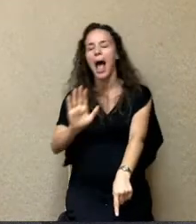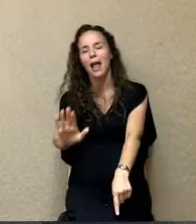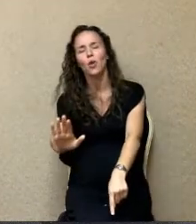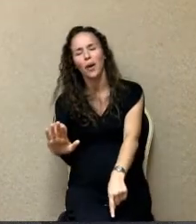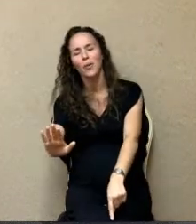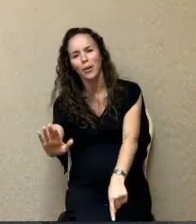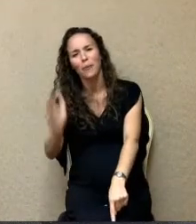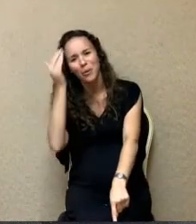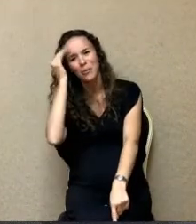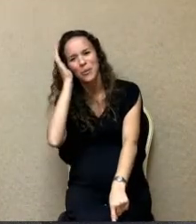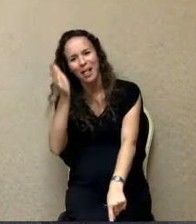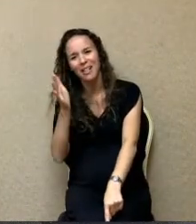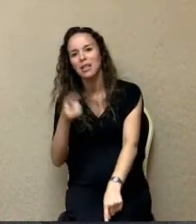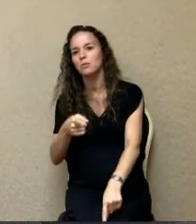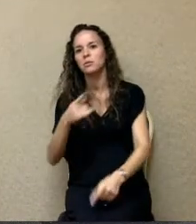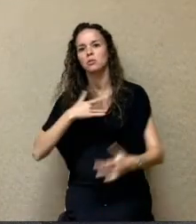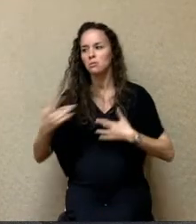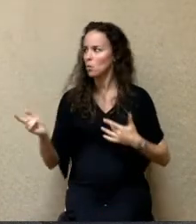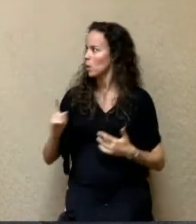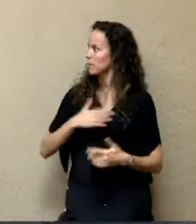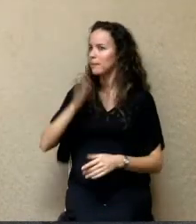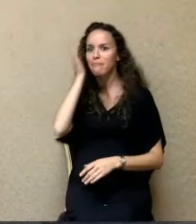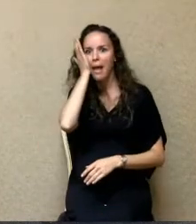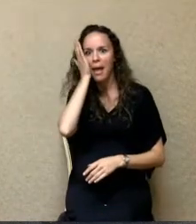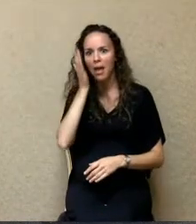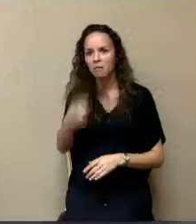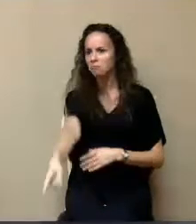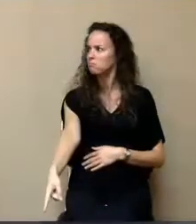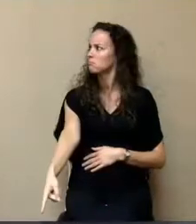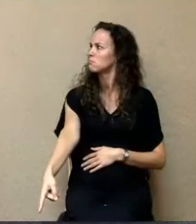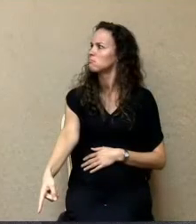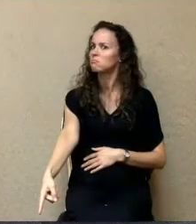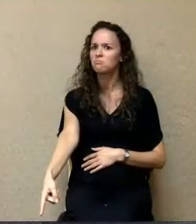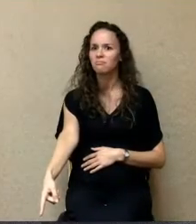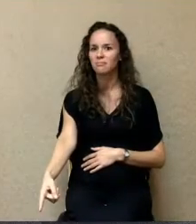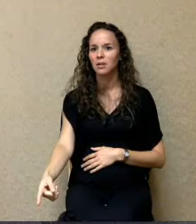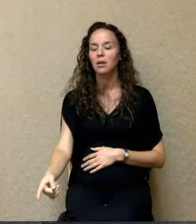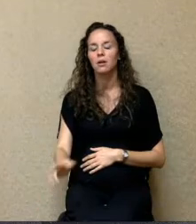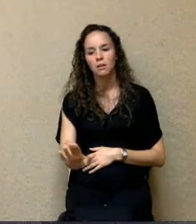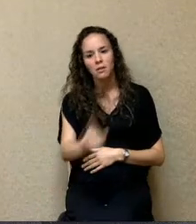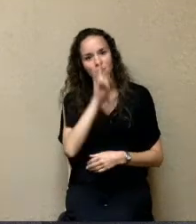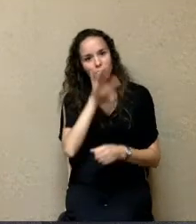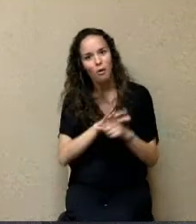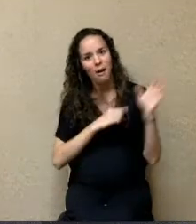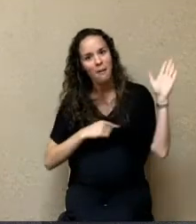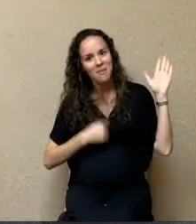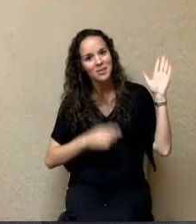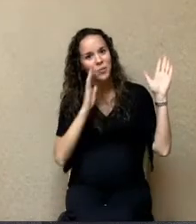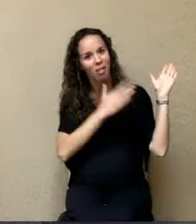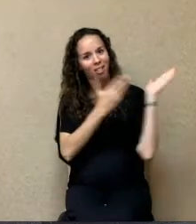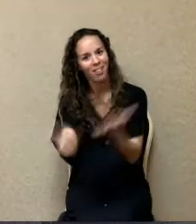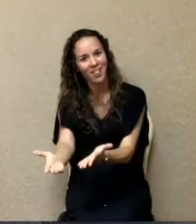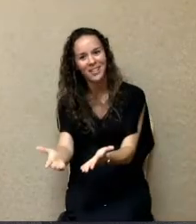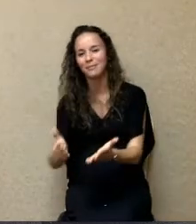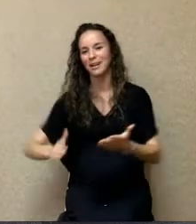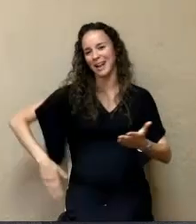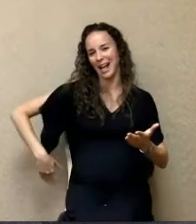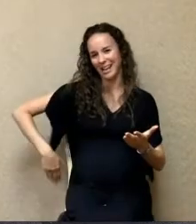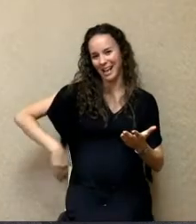But he was very, very concerned about the bed. I'm like, I promise you we're going to get you a bed. So, again, so we just, and we're using